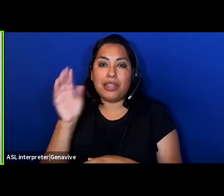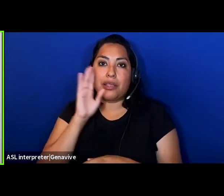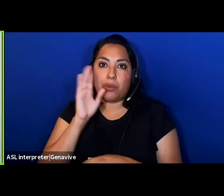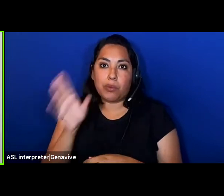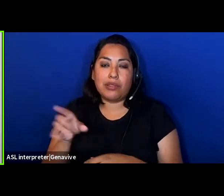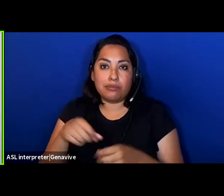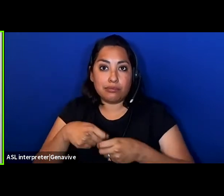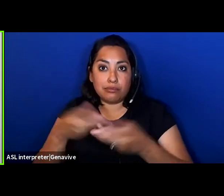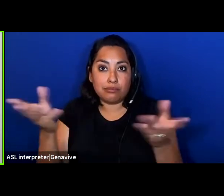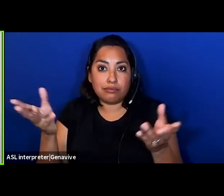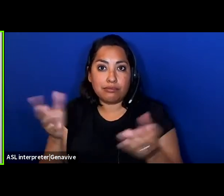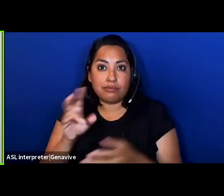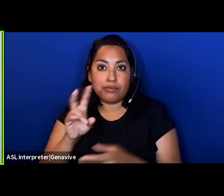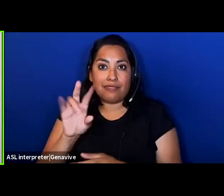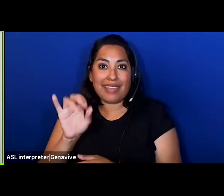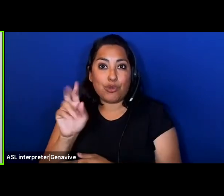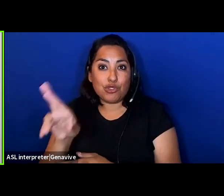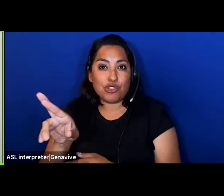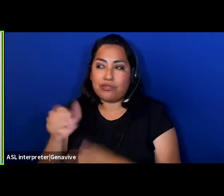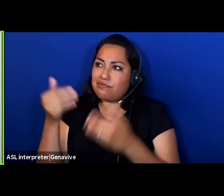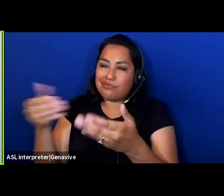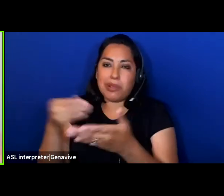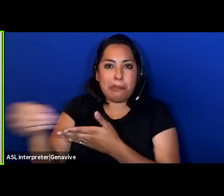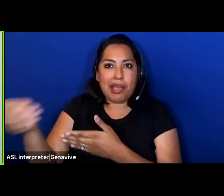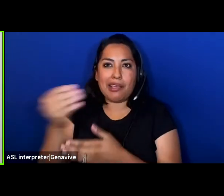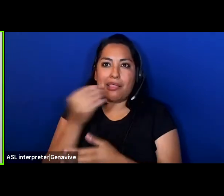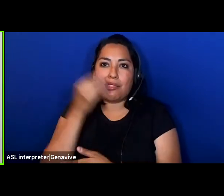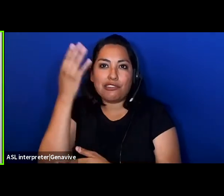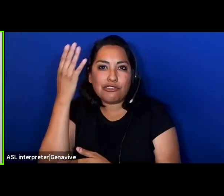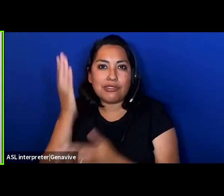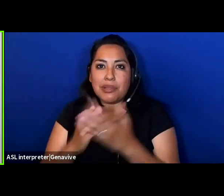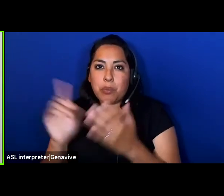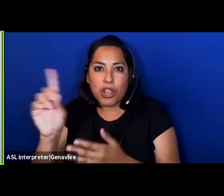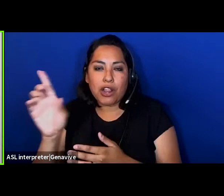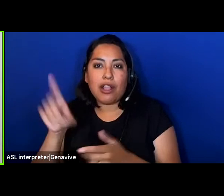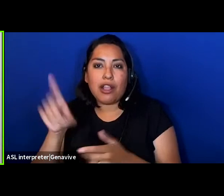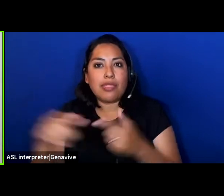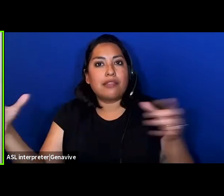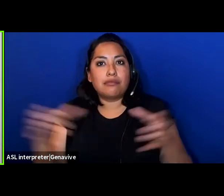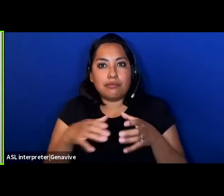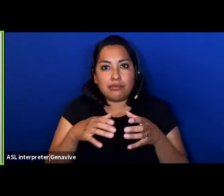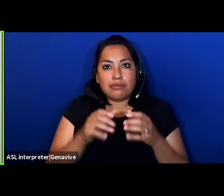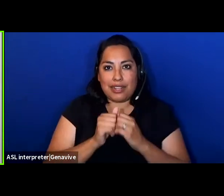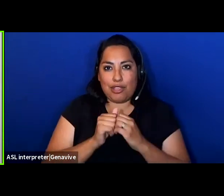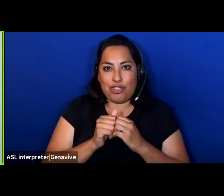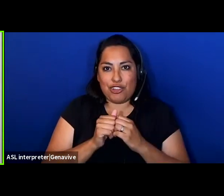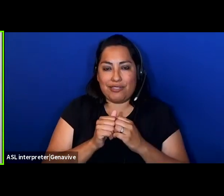a voucher to go buy lunch somewhere and then they all come together. Things like that. You can't do